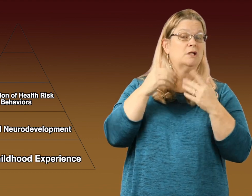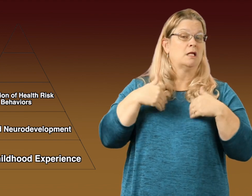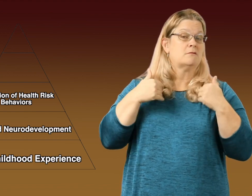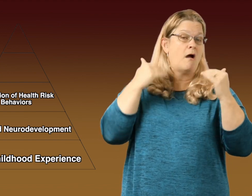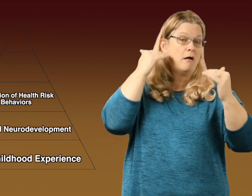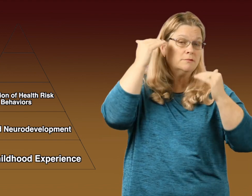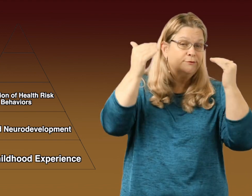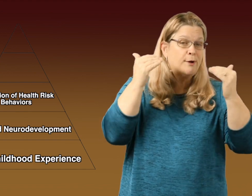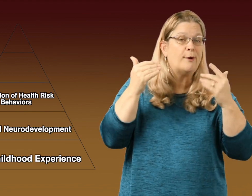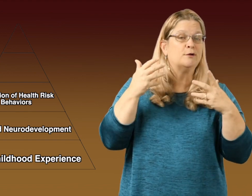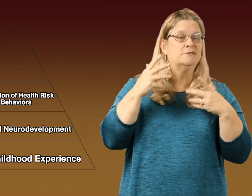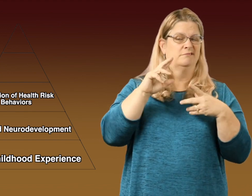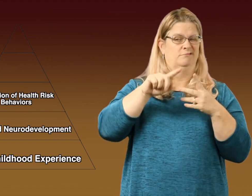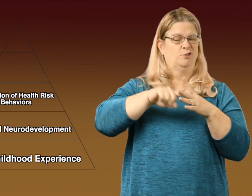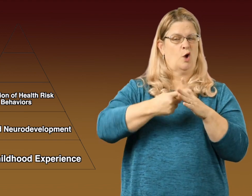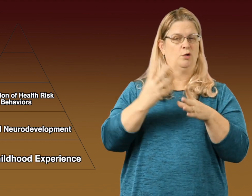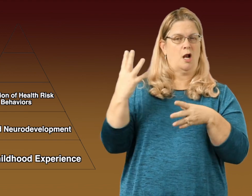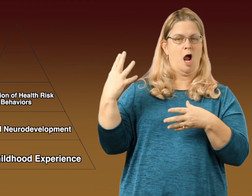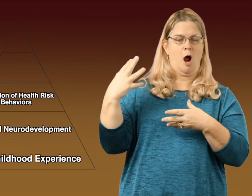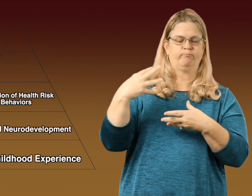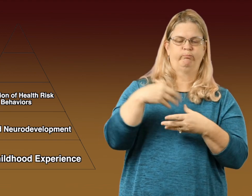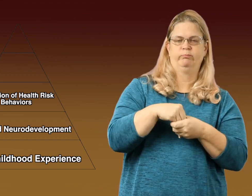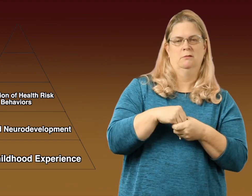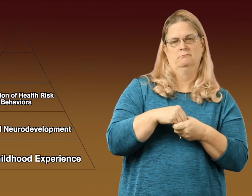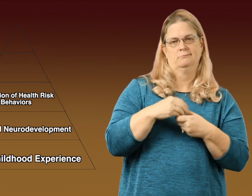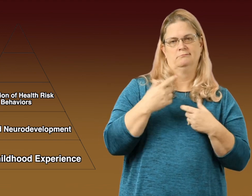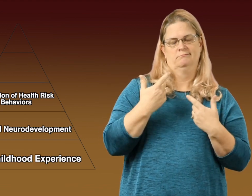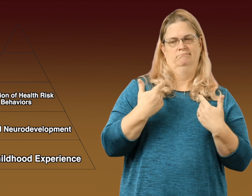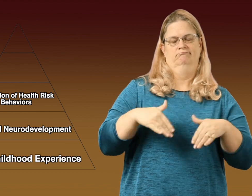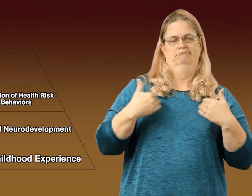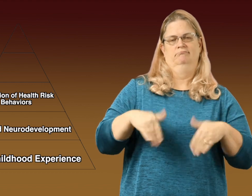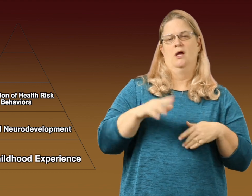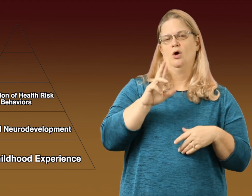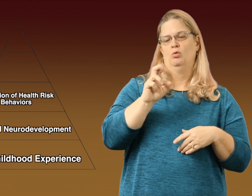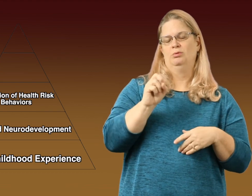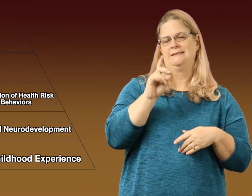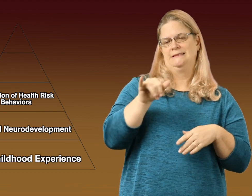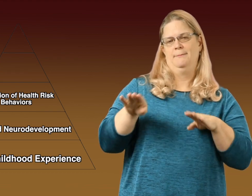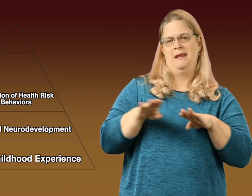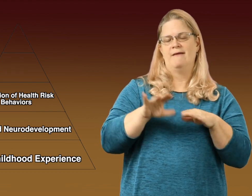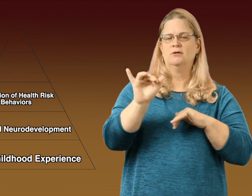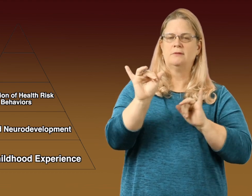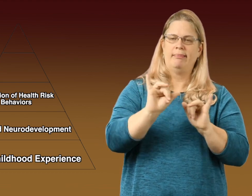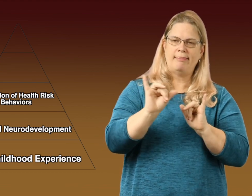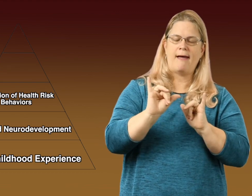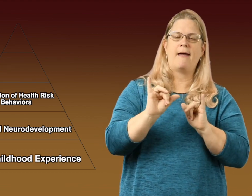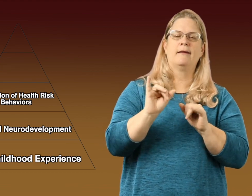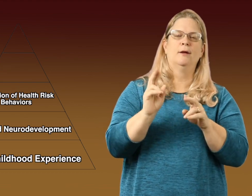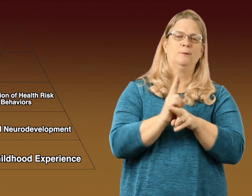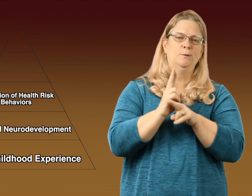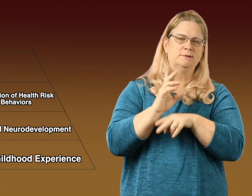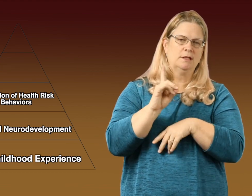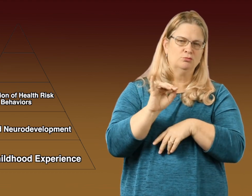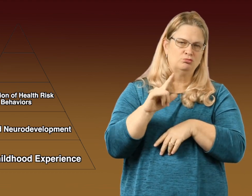Typically, you see that more with teenagers and young adults, and those can be risky behaviors